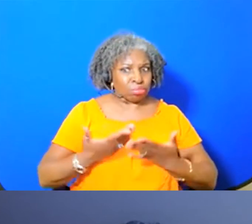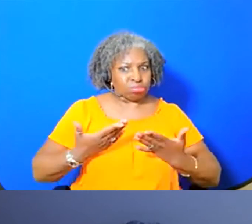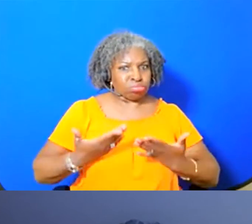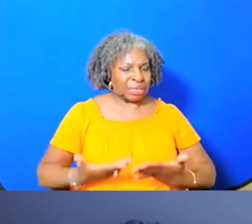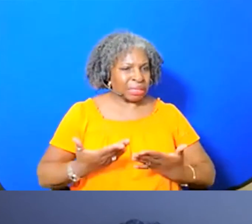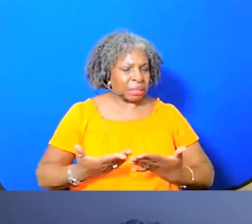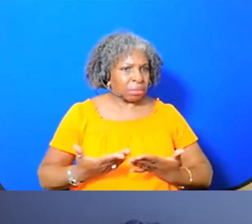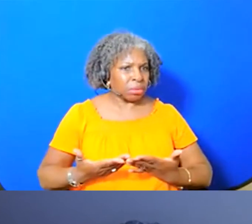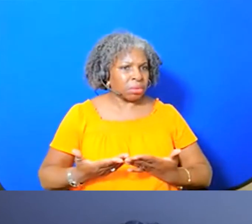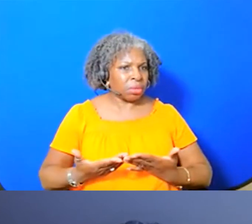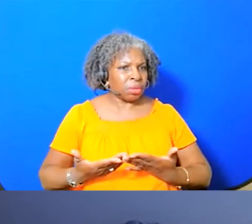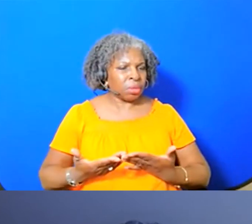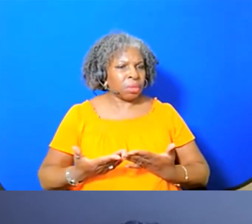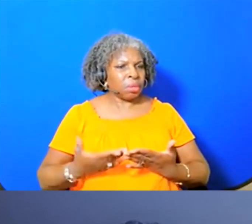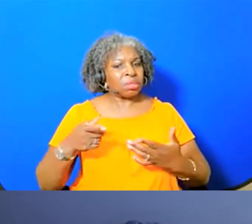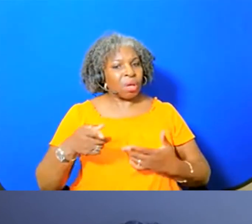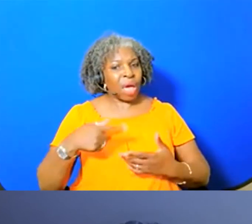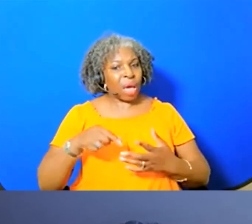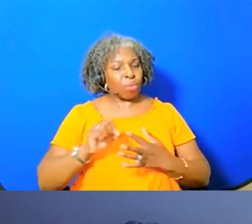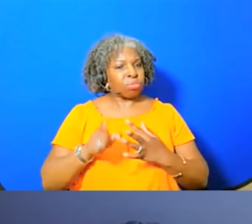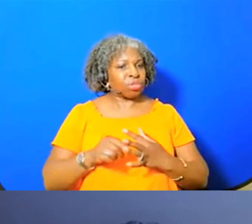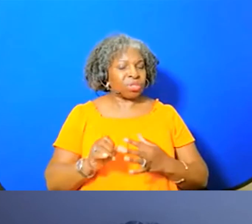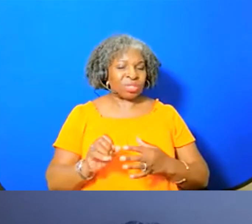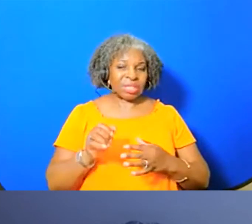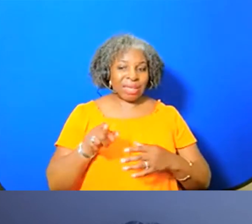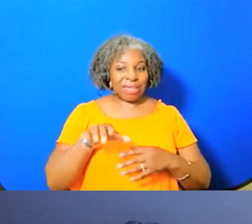a six-week presence where we were there every day, all of the Future Farmers.